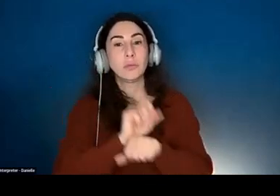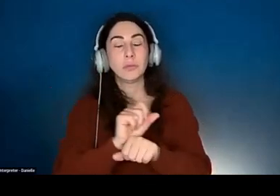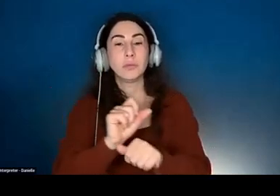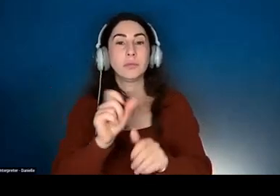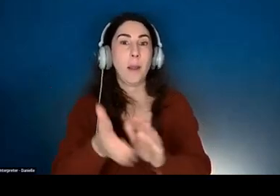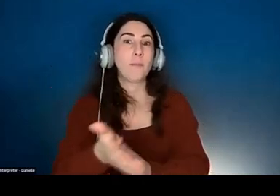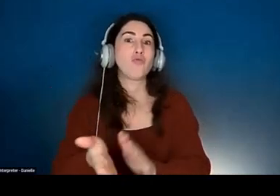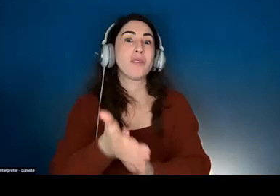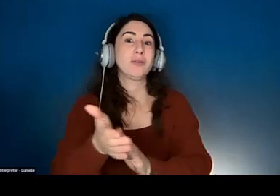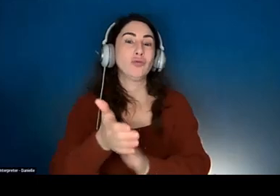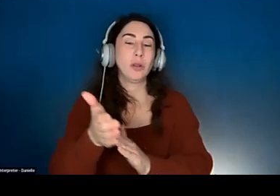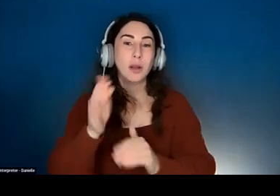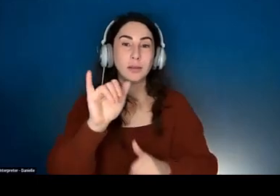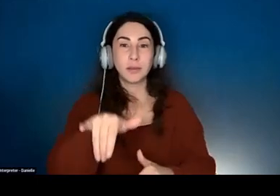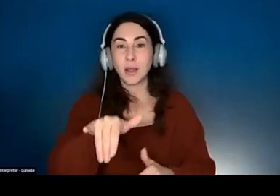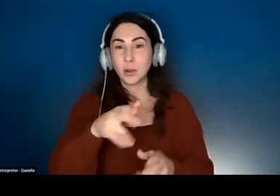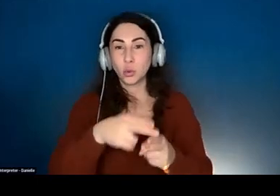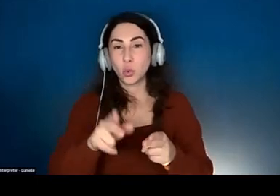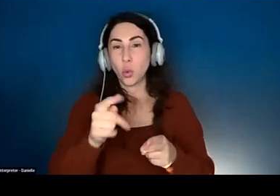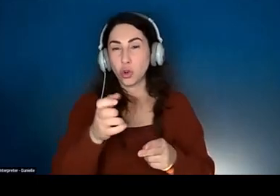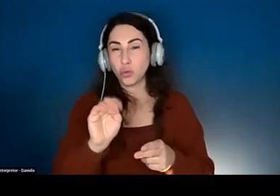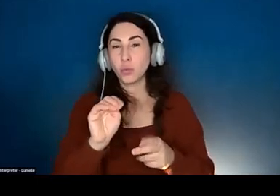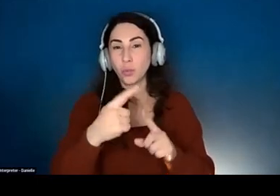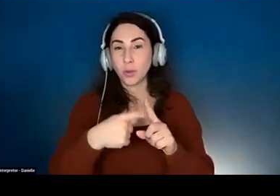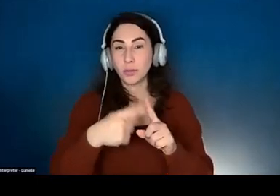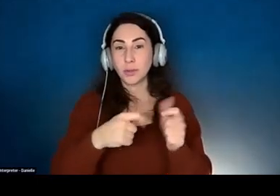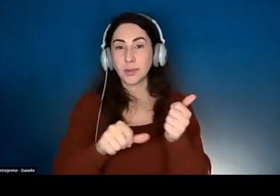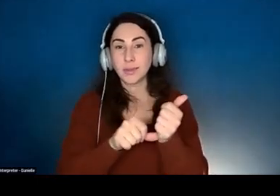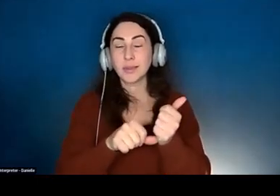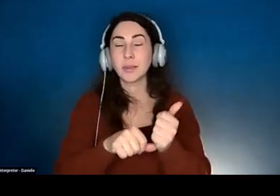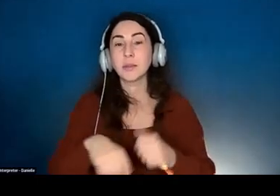assistance and since that time too we've kind of used